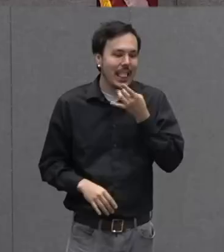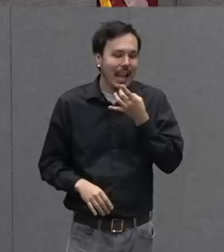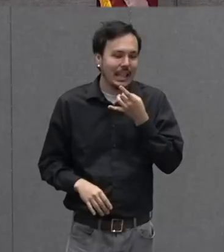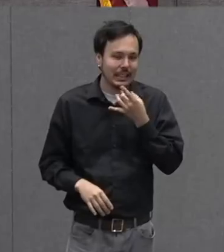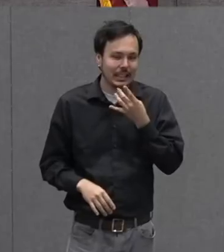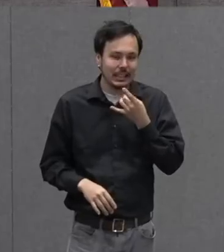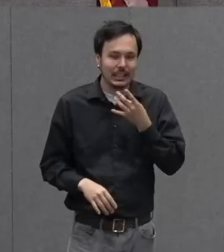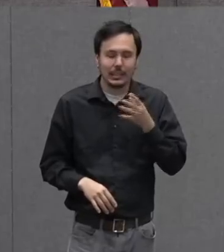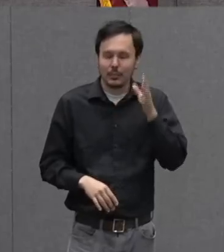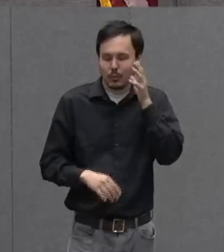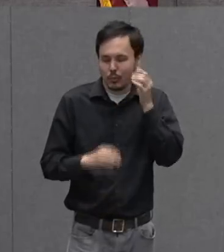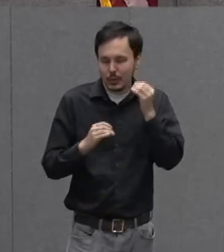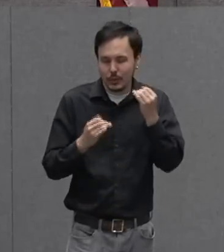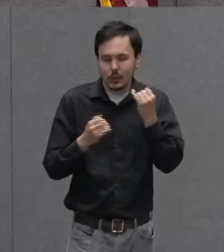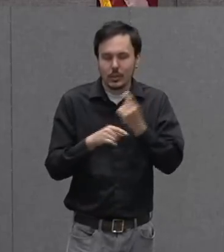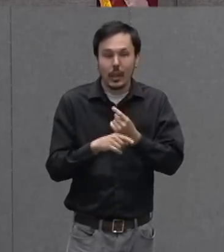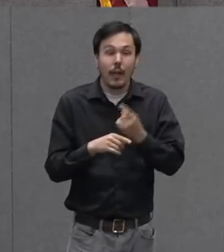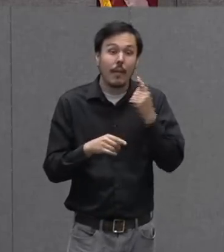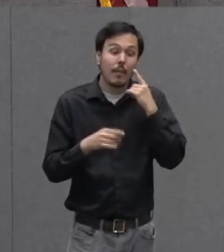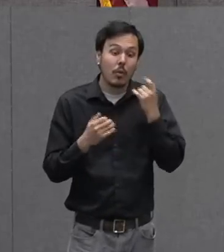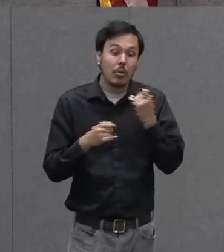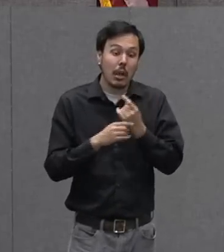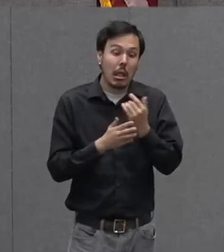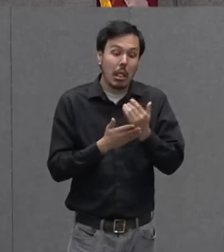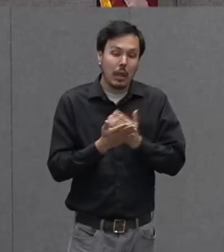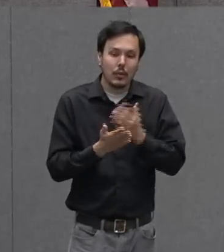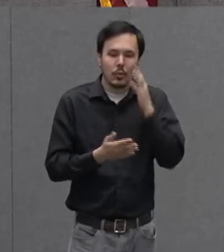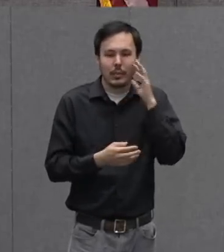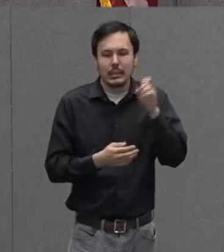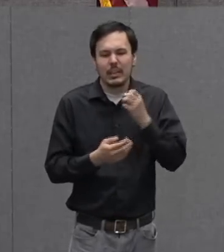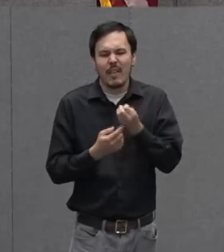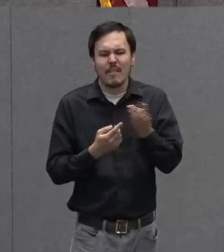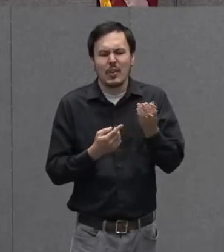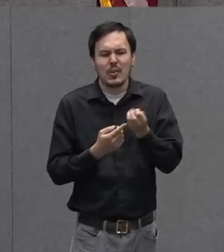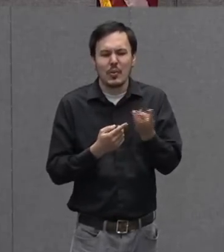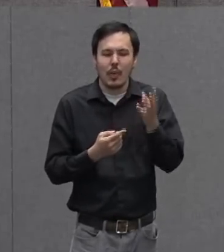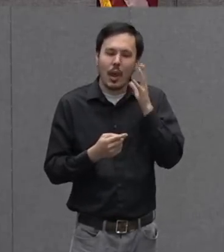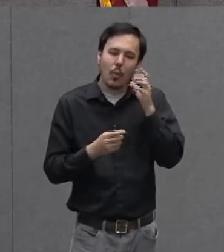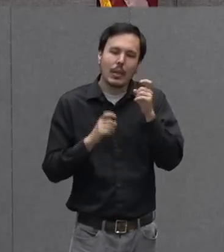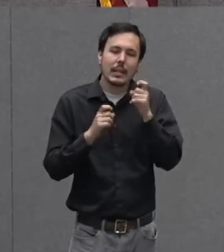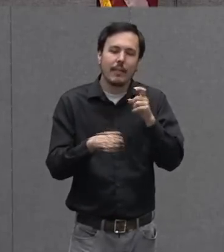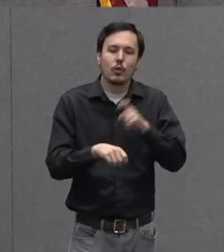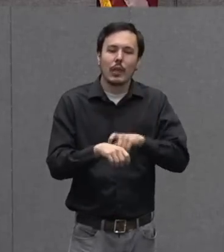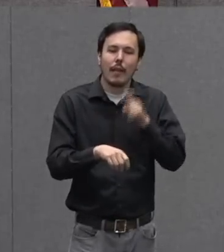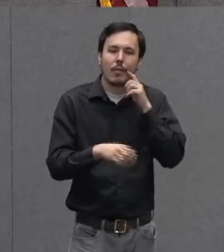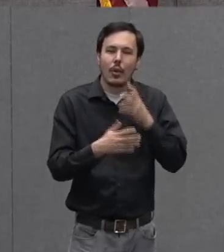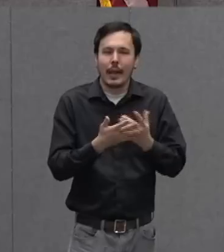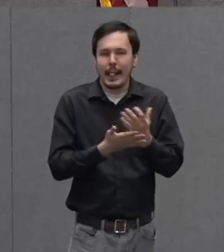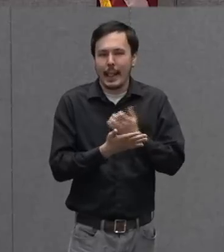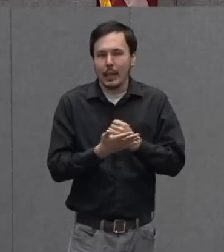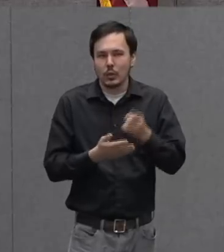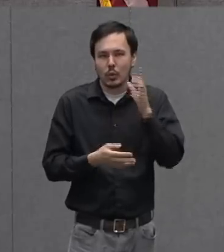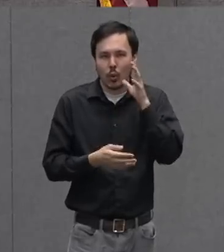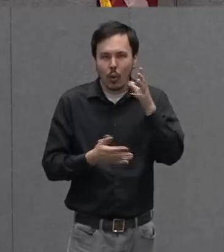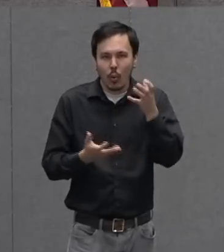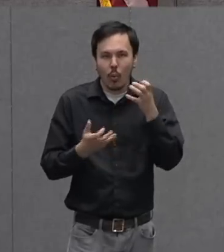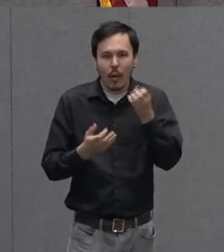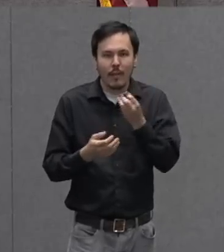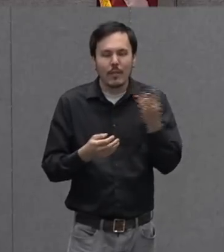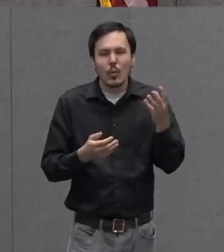So to prepare for today's lesson, you're going to need a couple of things and I'm going to give you a moment to collect them. But you're going to want a couple pieces of paper